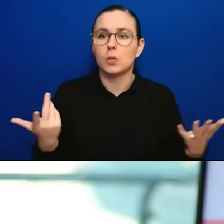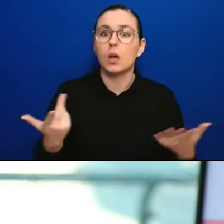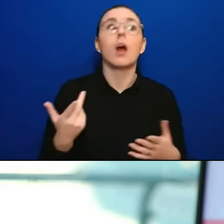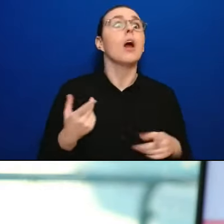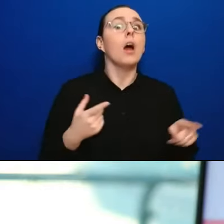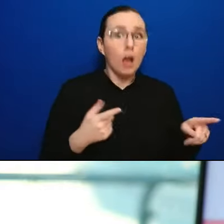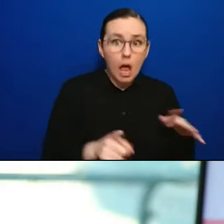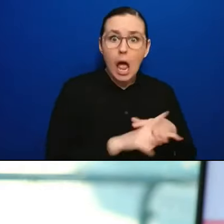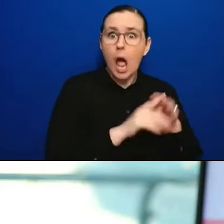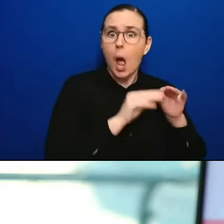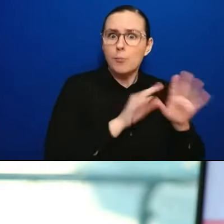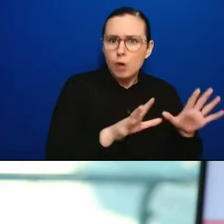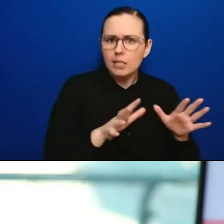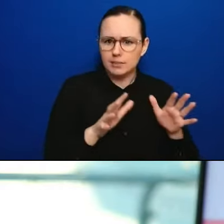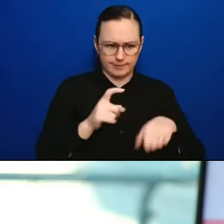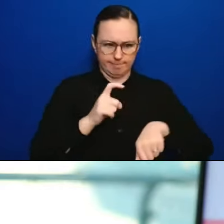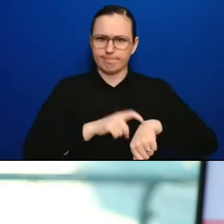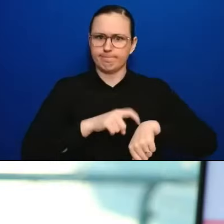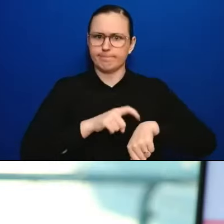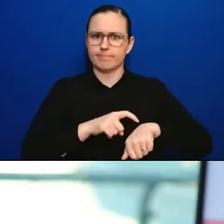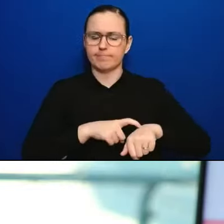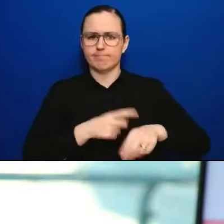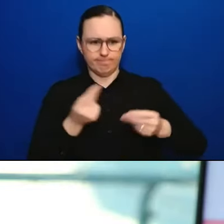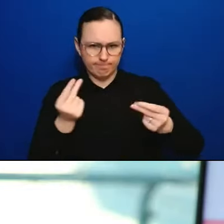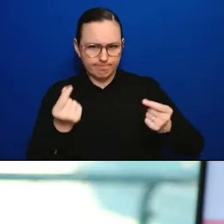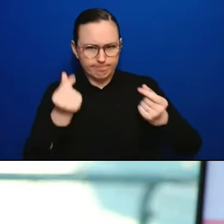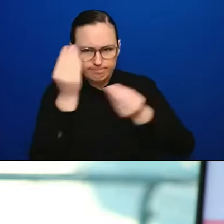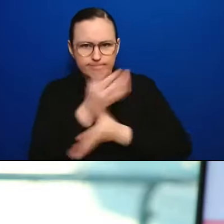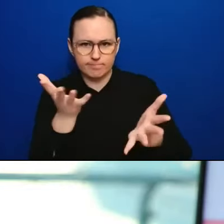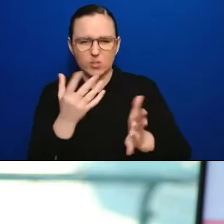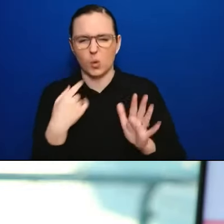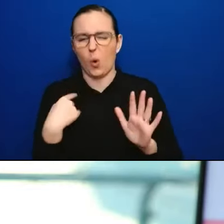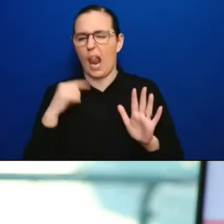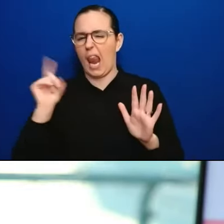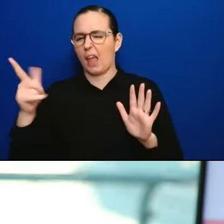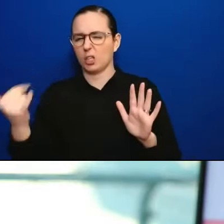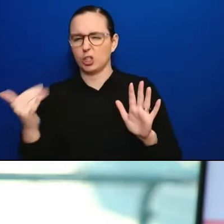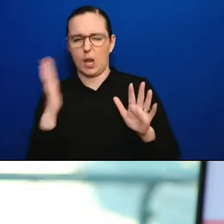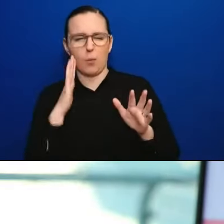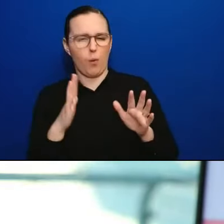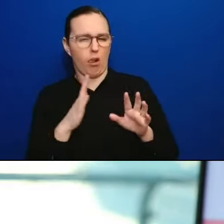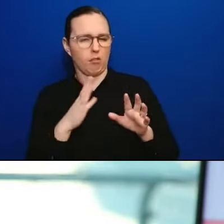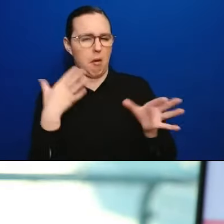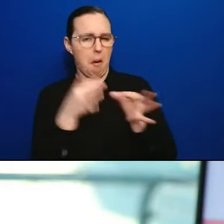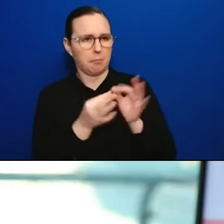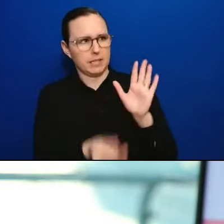guidance around timely communication of outbreaks and cases in long-term care and